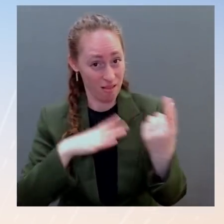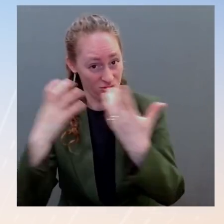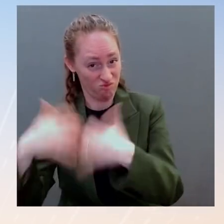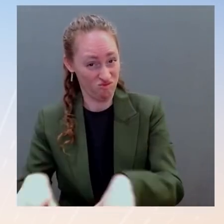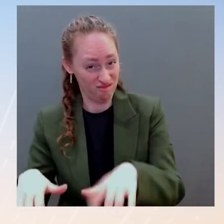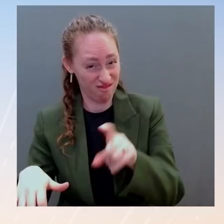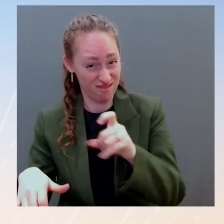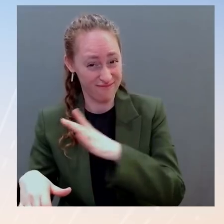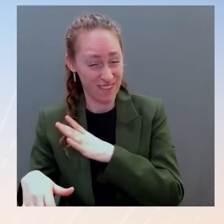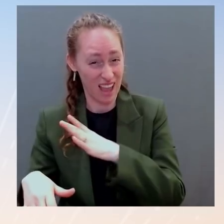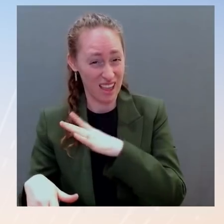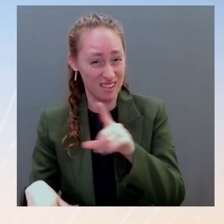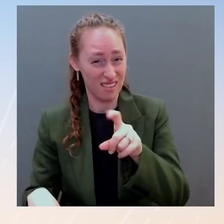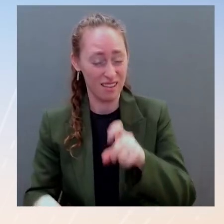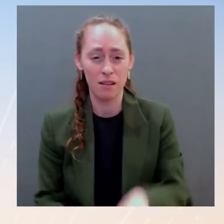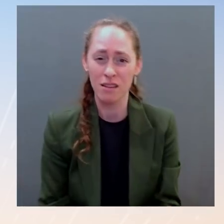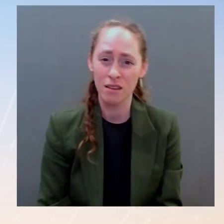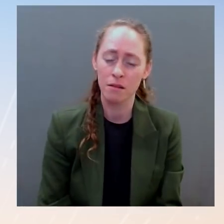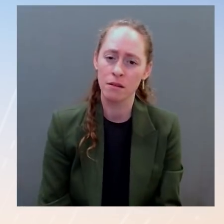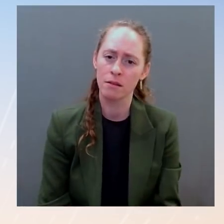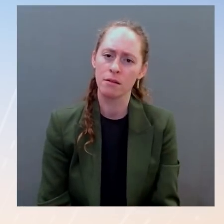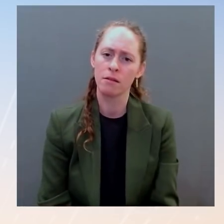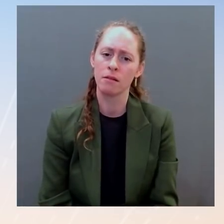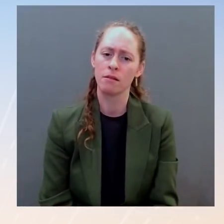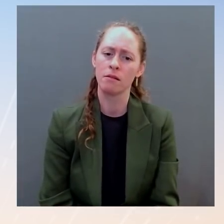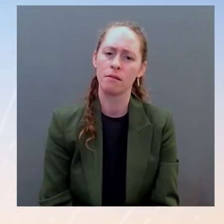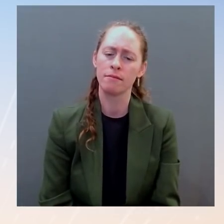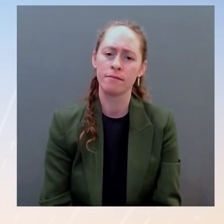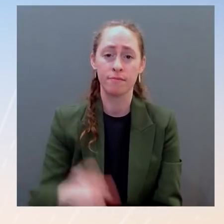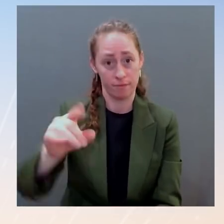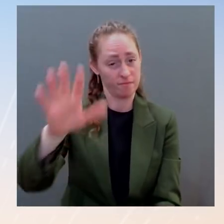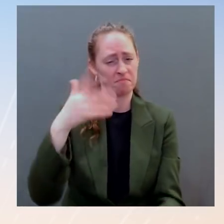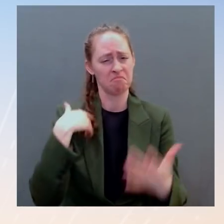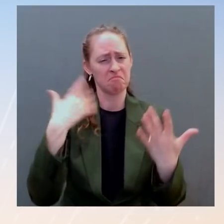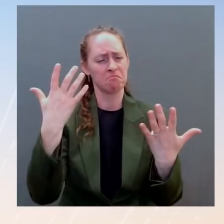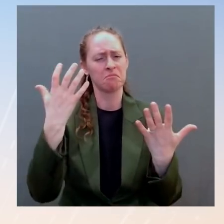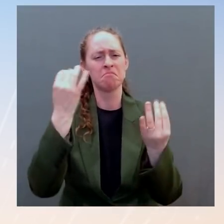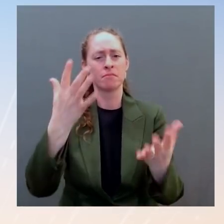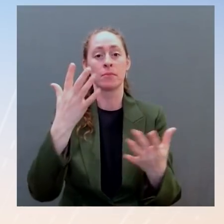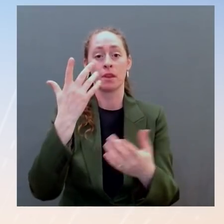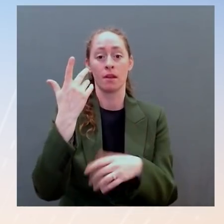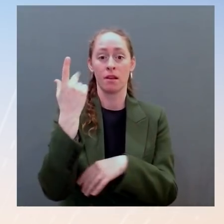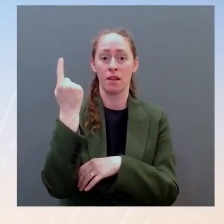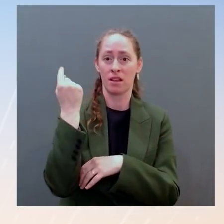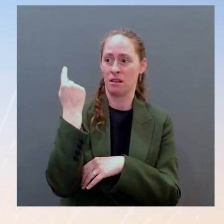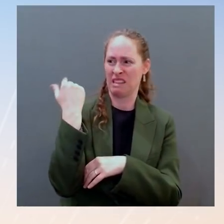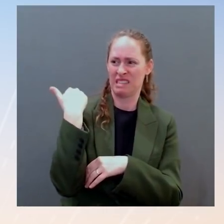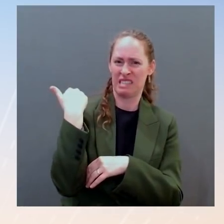where people were really suffering, struggling to put food on the table; strug- people were out of work. And what we've done --